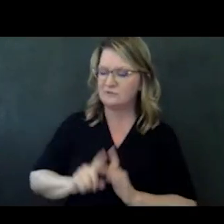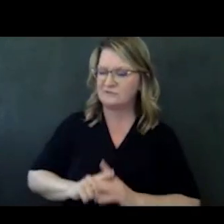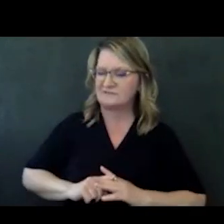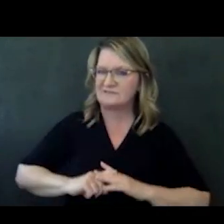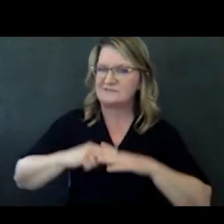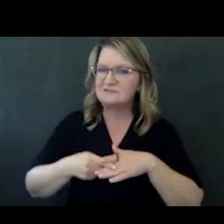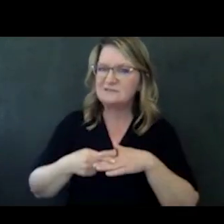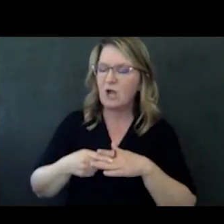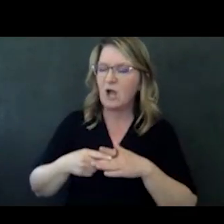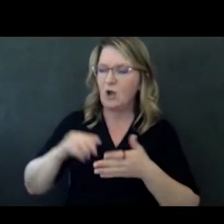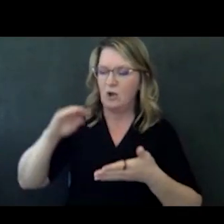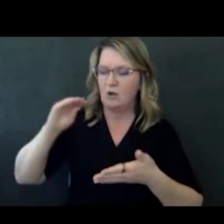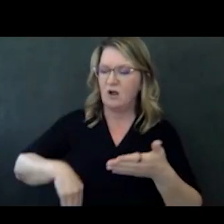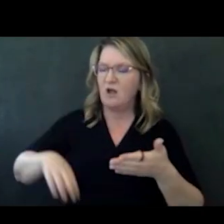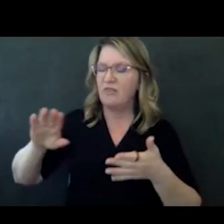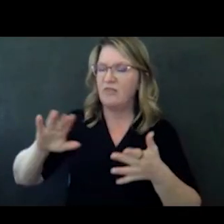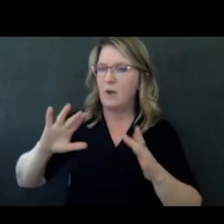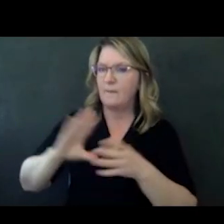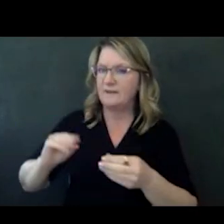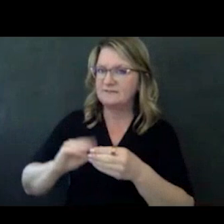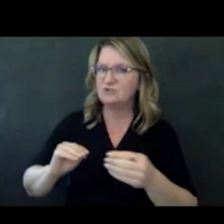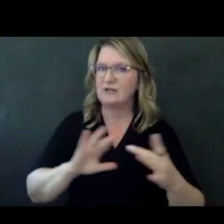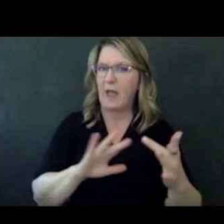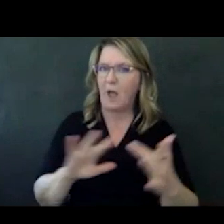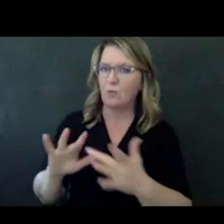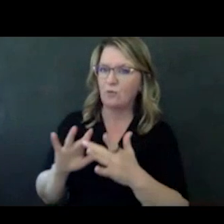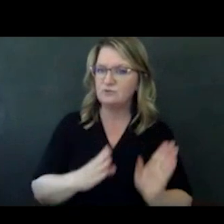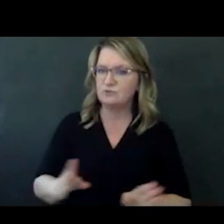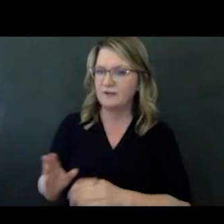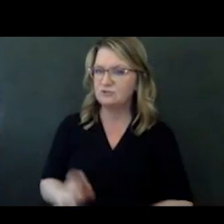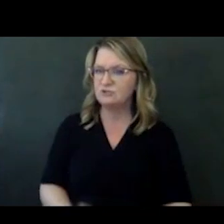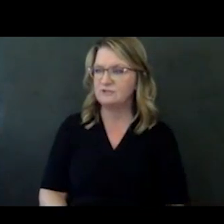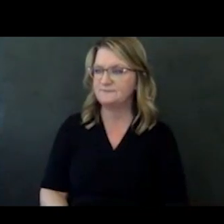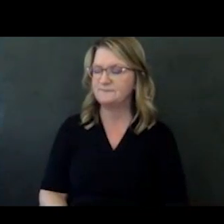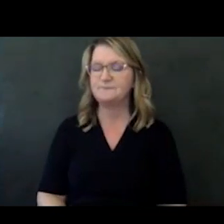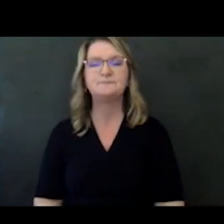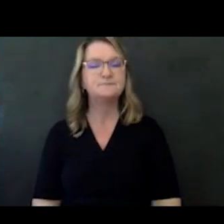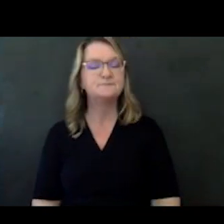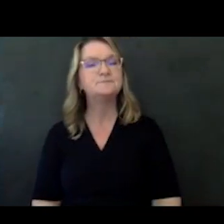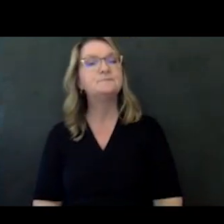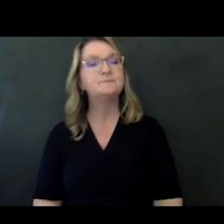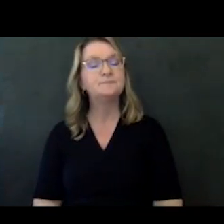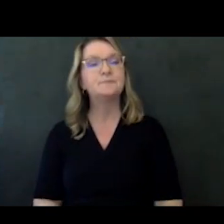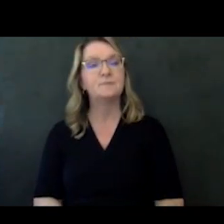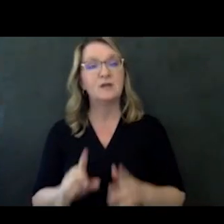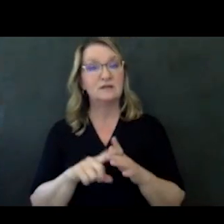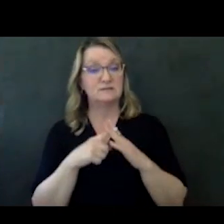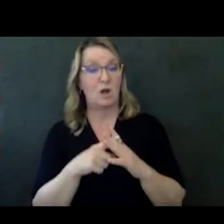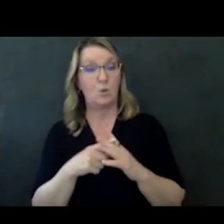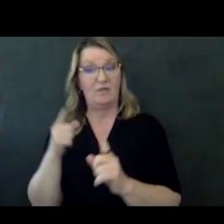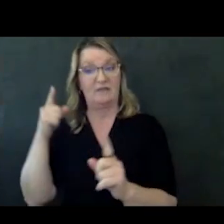crafting their outreach and messaging strategy? [John] So start with the target audience needs,